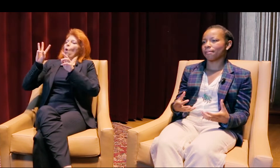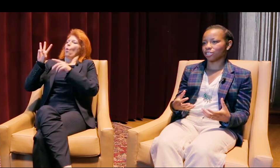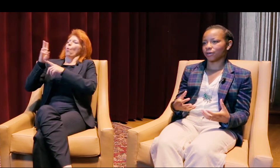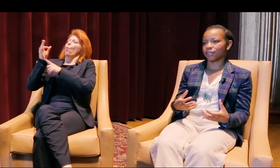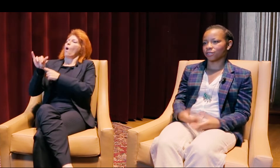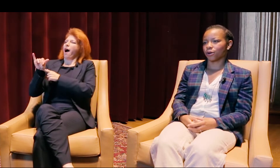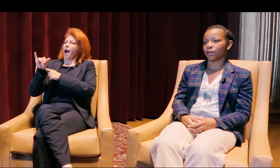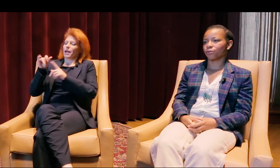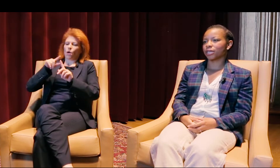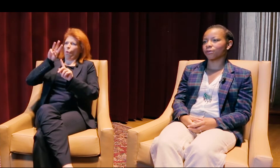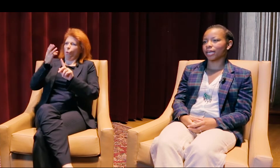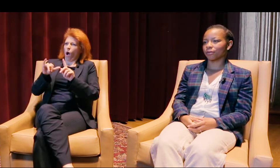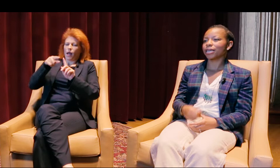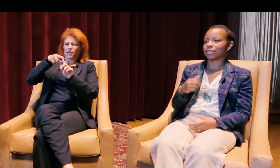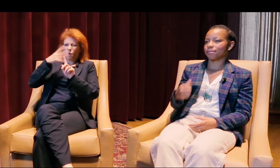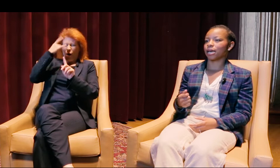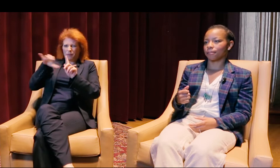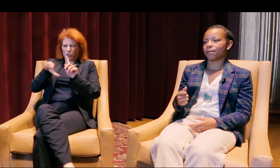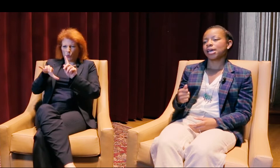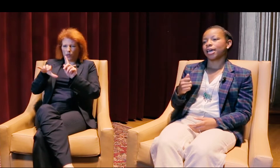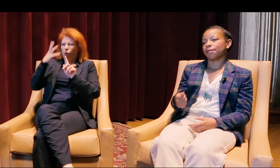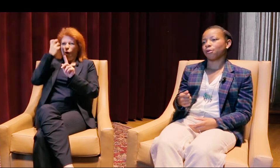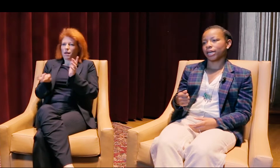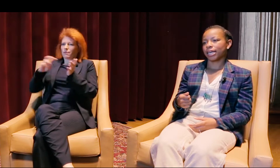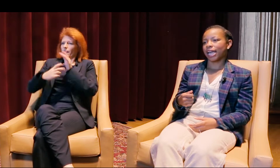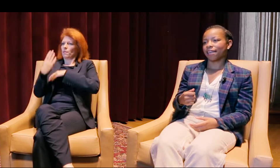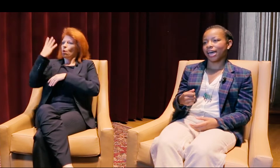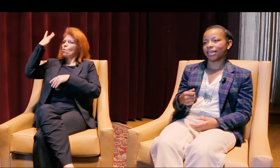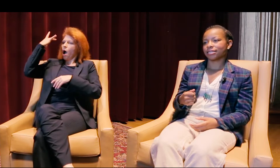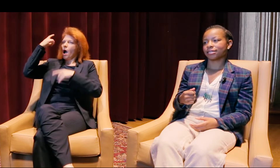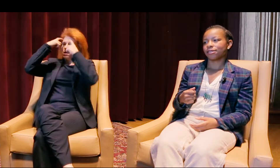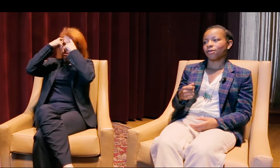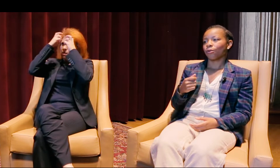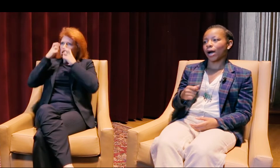Why am I doing this work? Really, what gets me up in the morning and that is one,